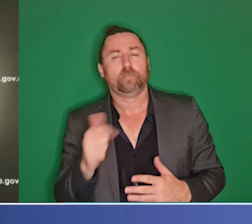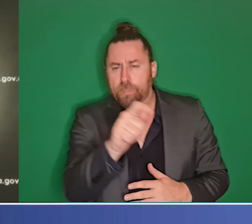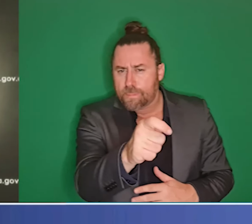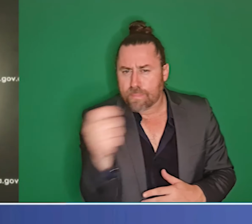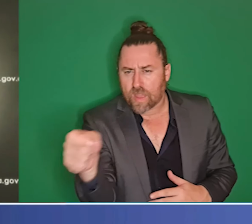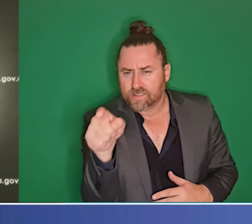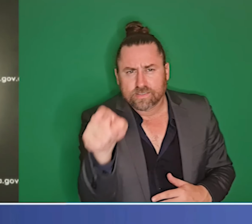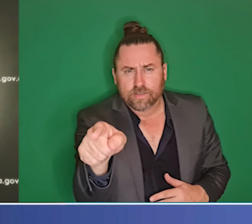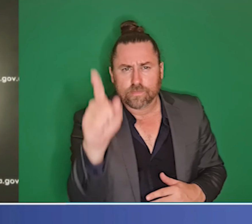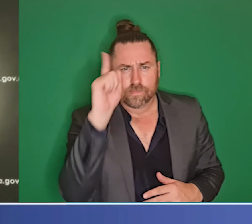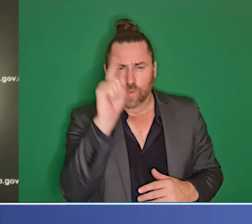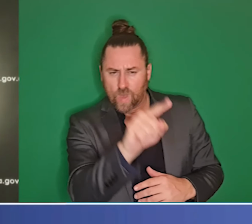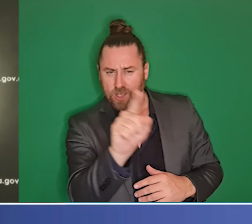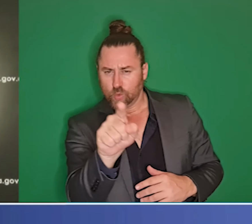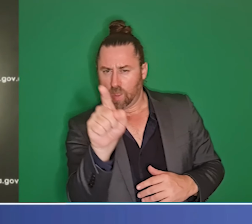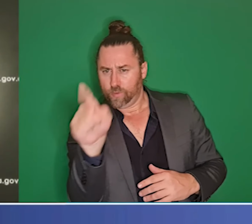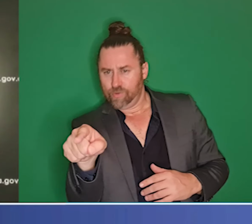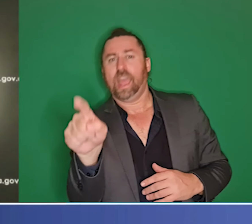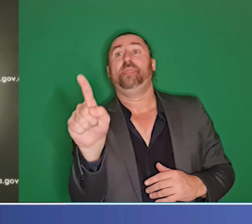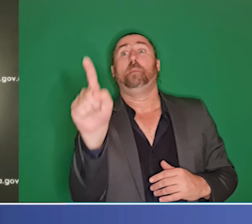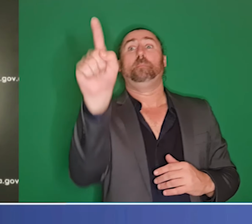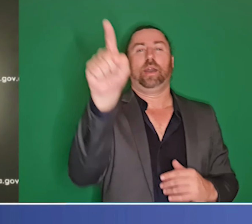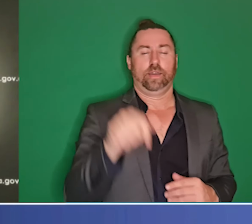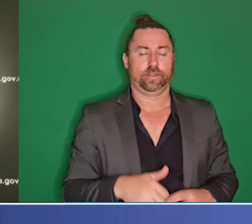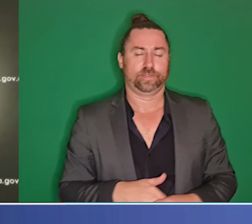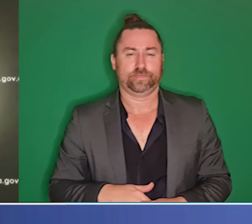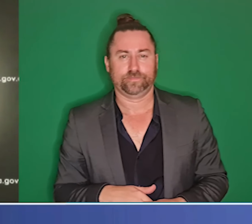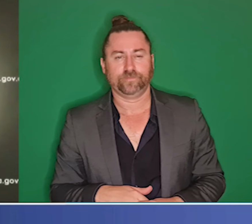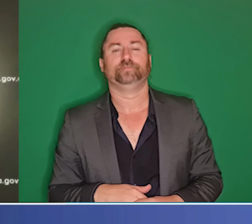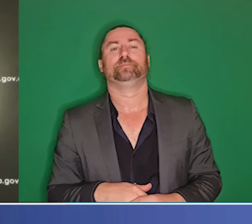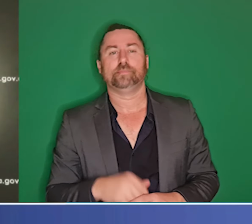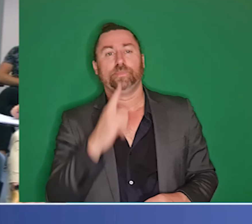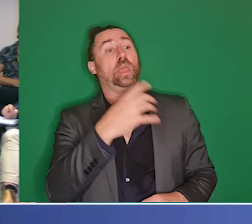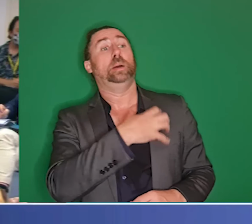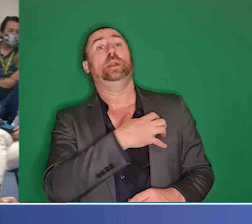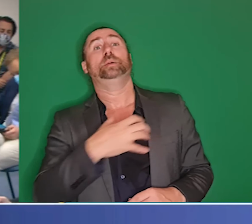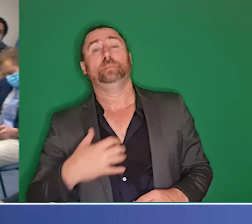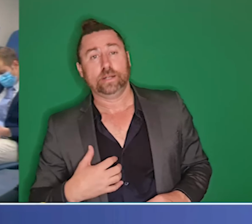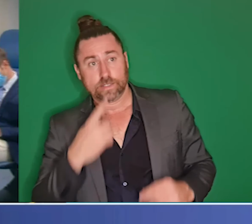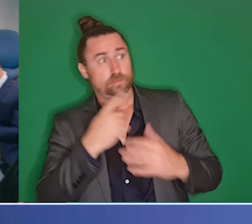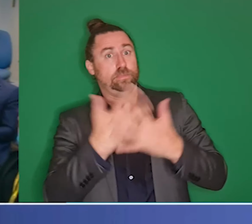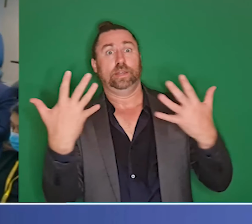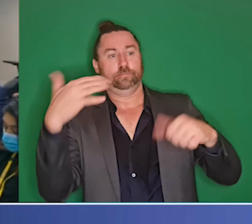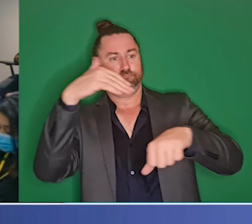I think it's third across and then at the back of the room, please. Minister, the biggest issue facing aged care centres